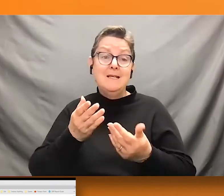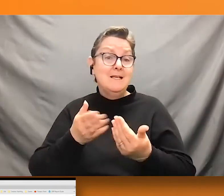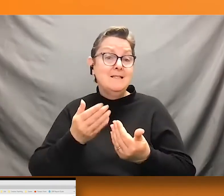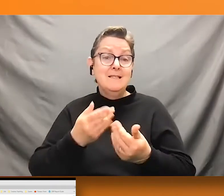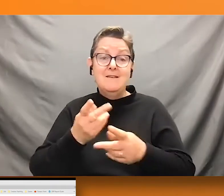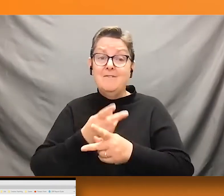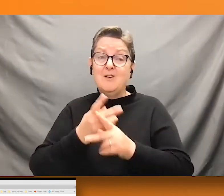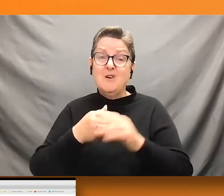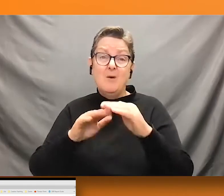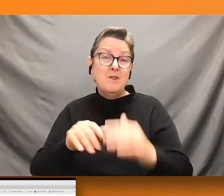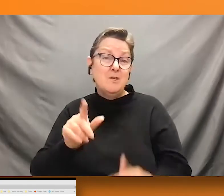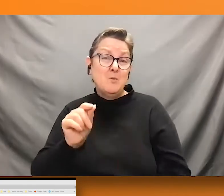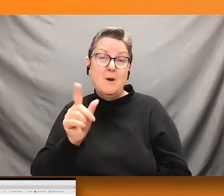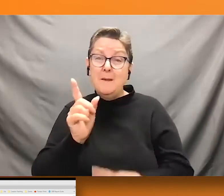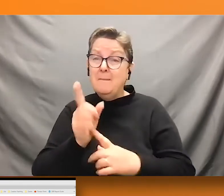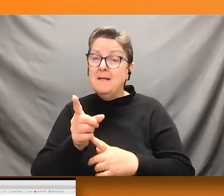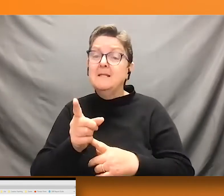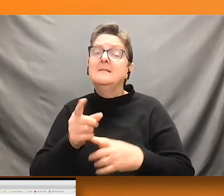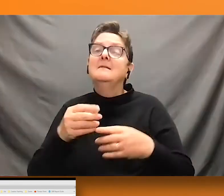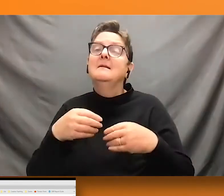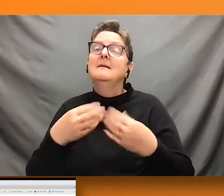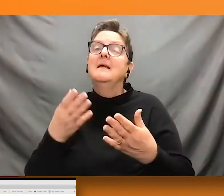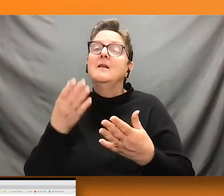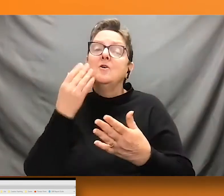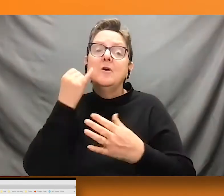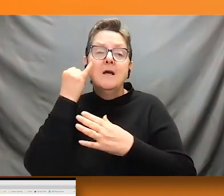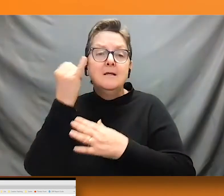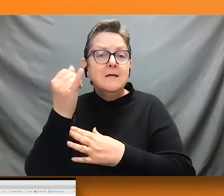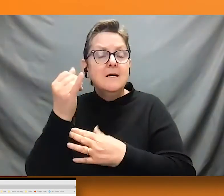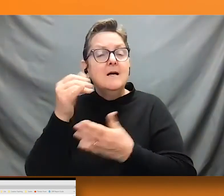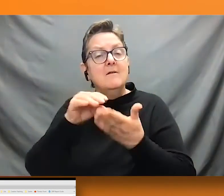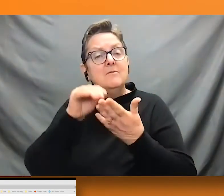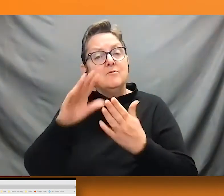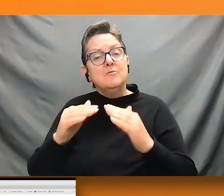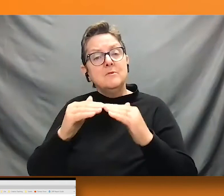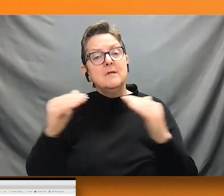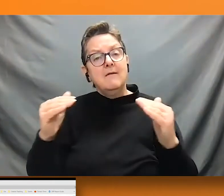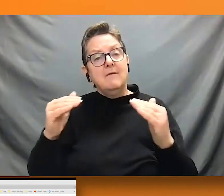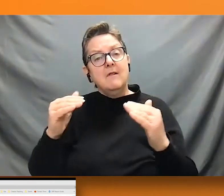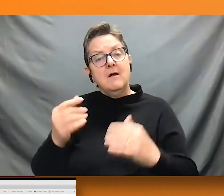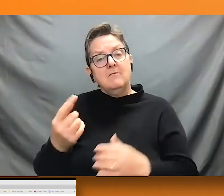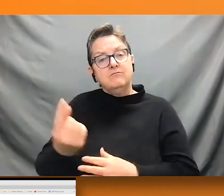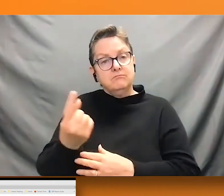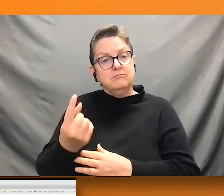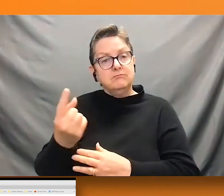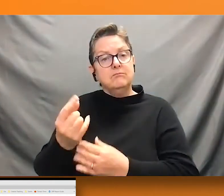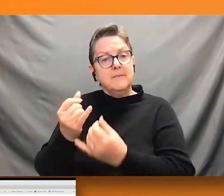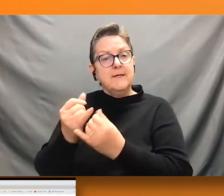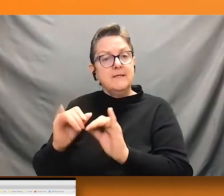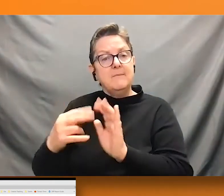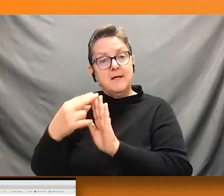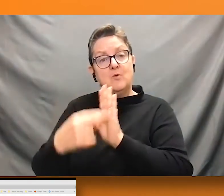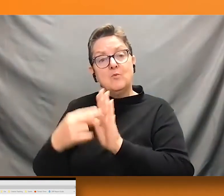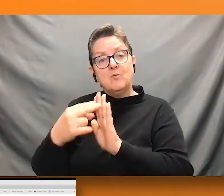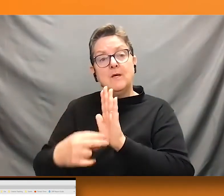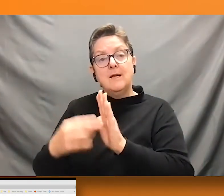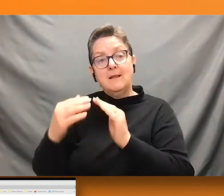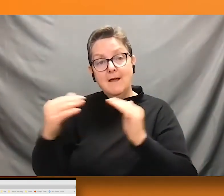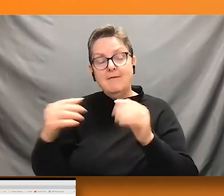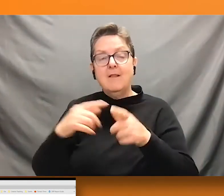of kids in your class, just contact me. That's something we can very easily do within 20 minutes and get a good idea of what your students'